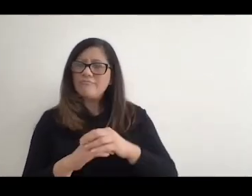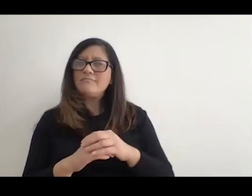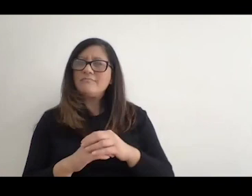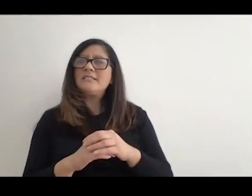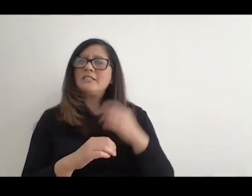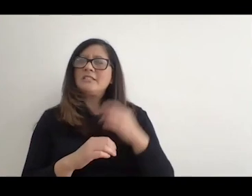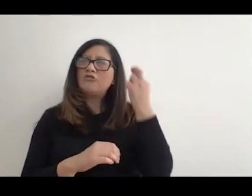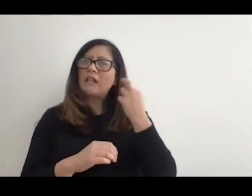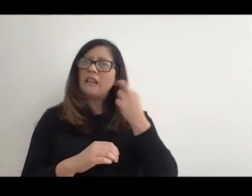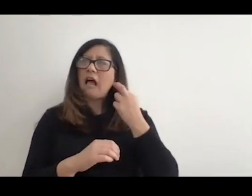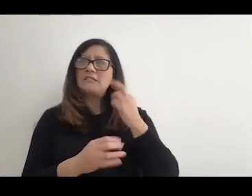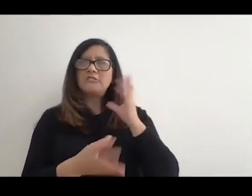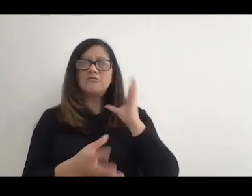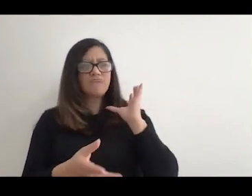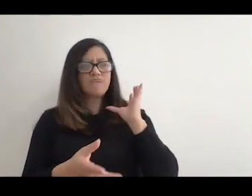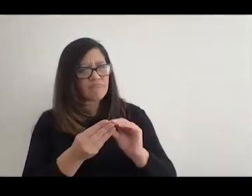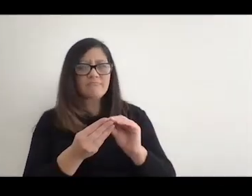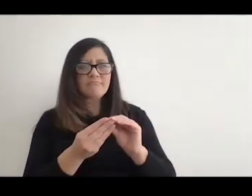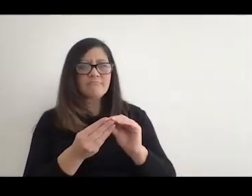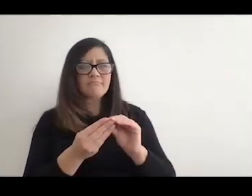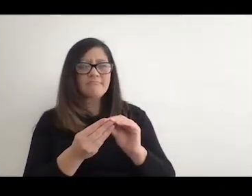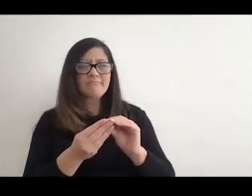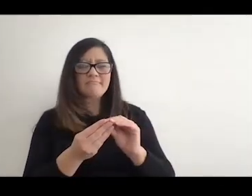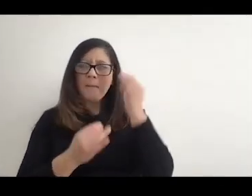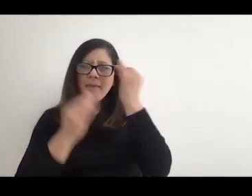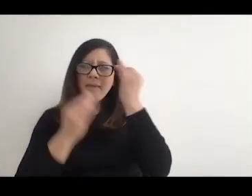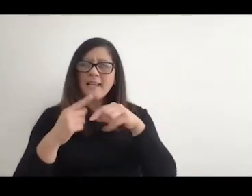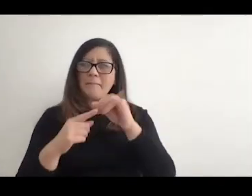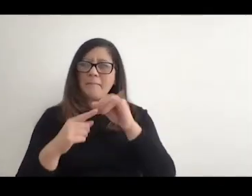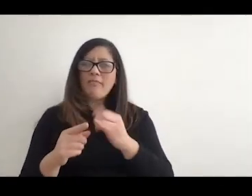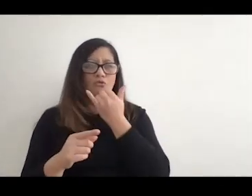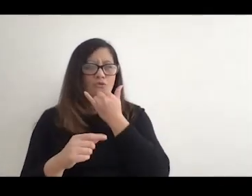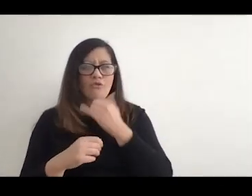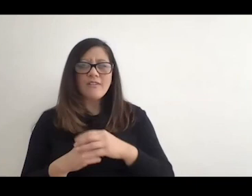What do you think about when you see it? And I would be honest with with myself